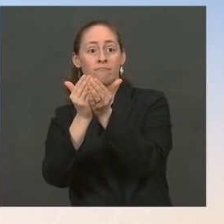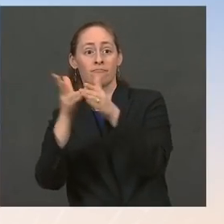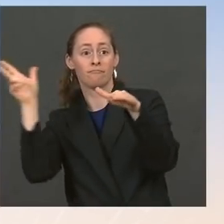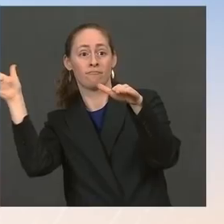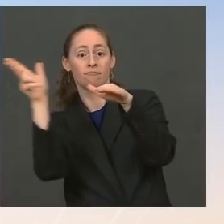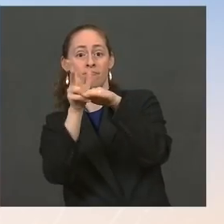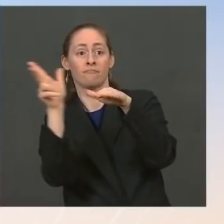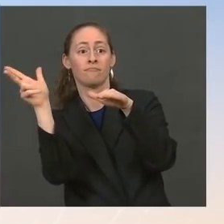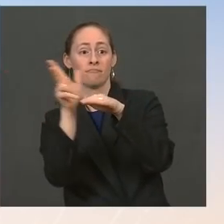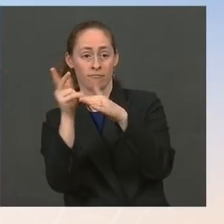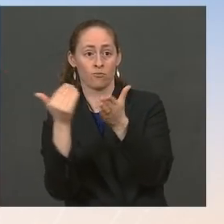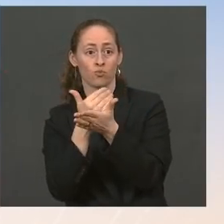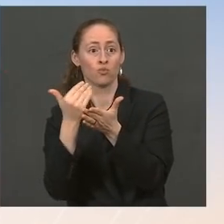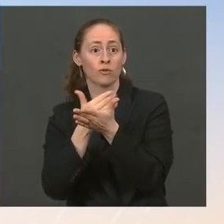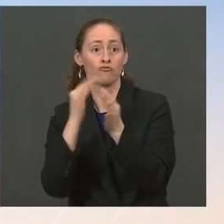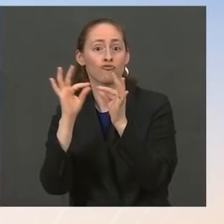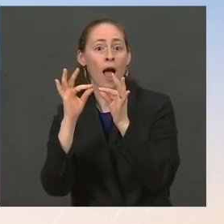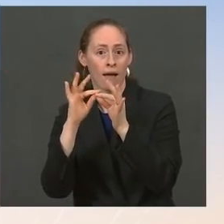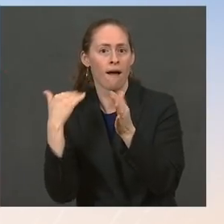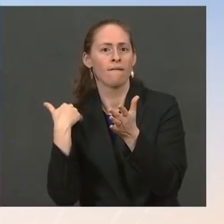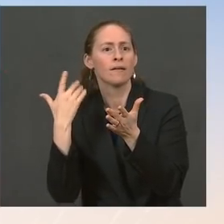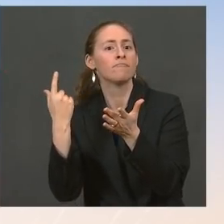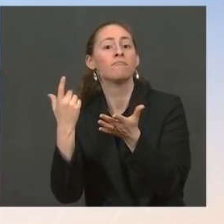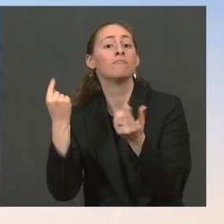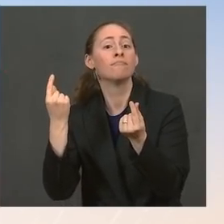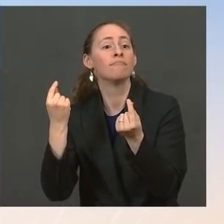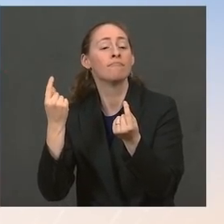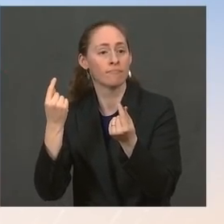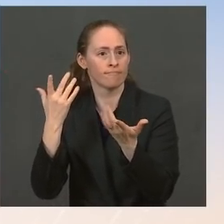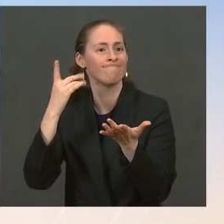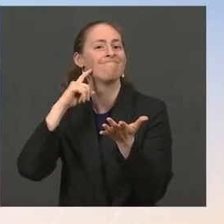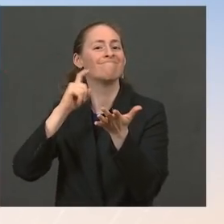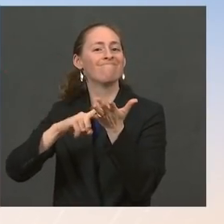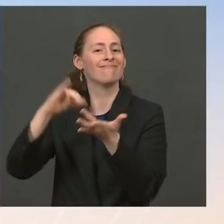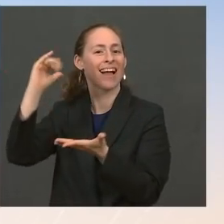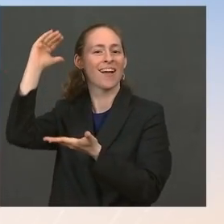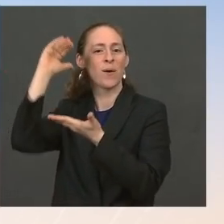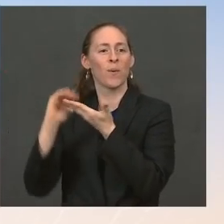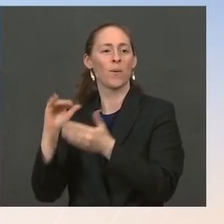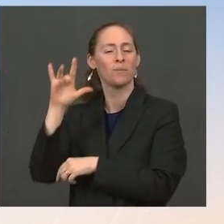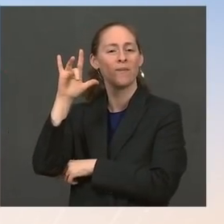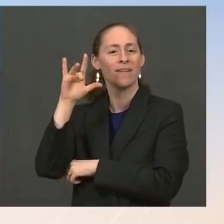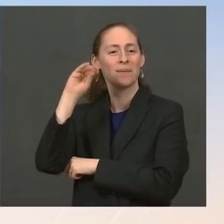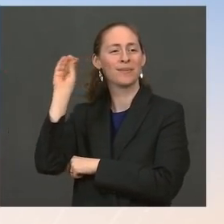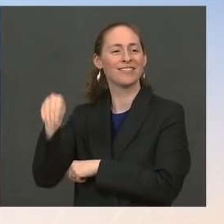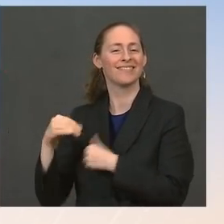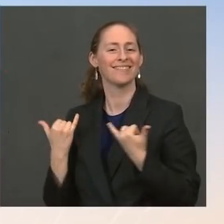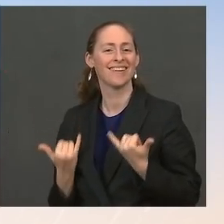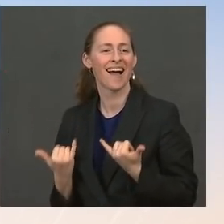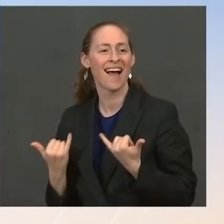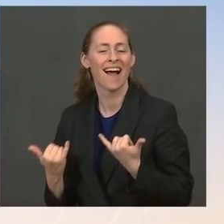specifically the price for shipping -- of shipping a container between China and the West Coast, which has declined for two straight weeks.